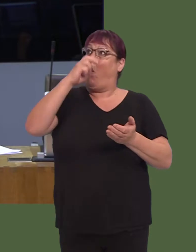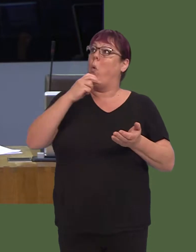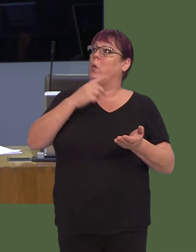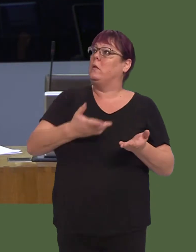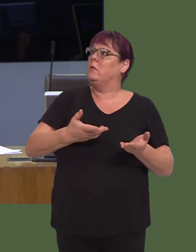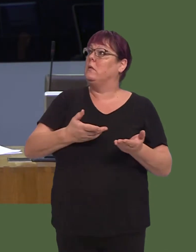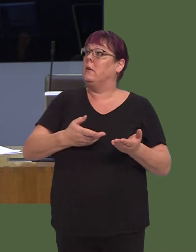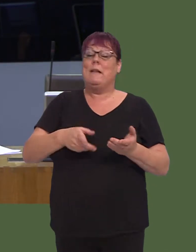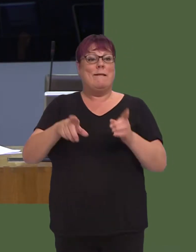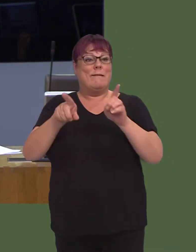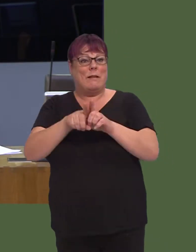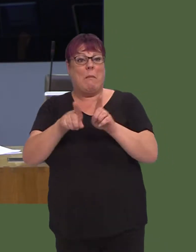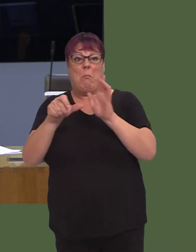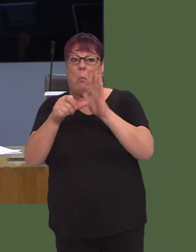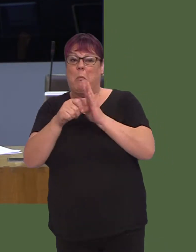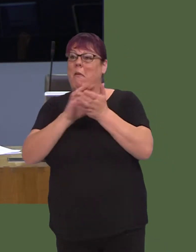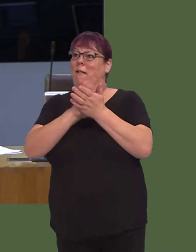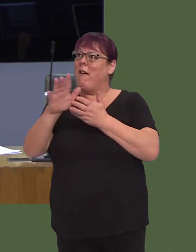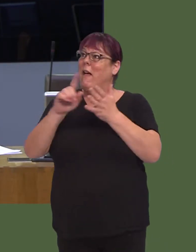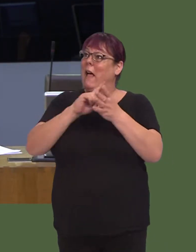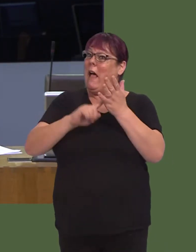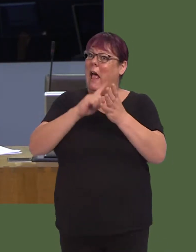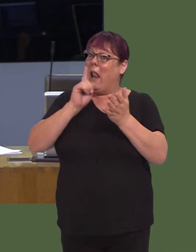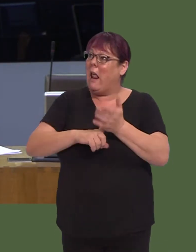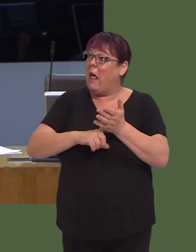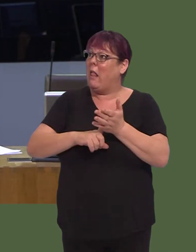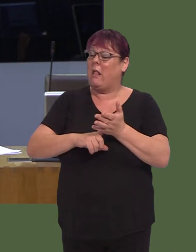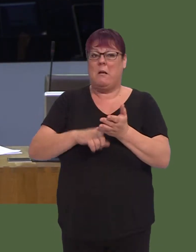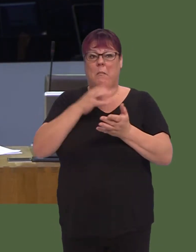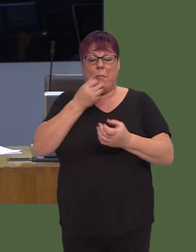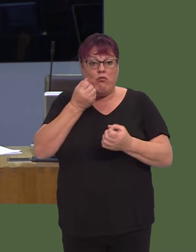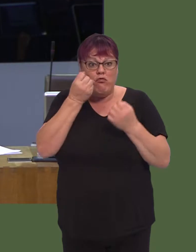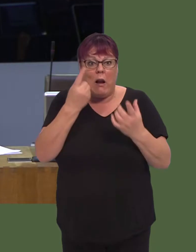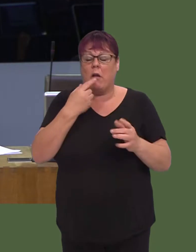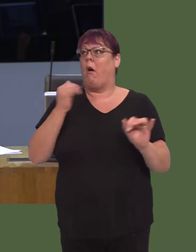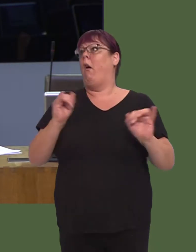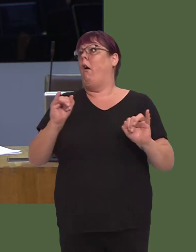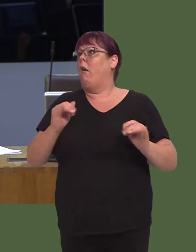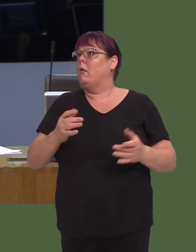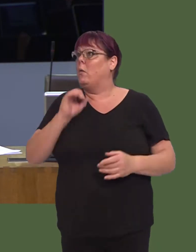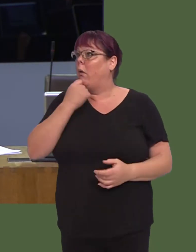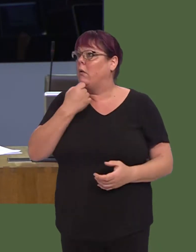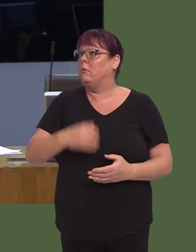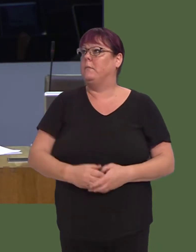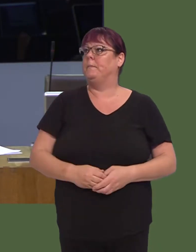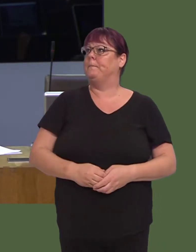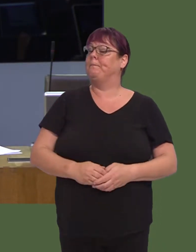of labelling of halal food has the potential to be, if anything, an even bigger scandal.